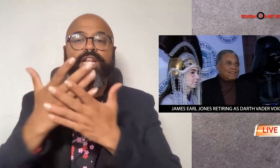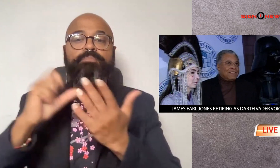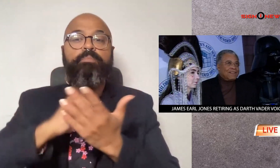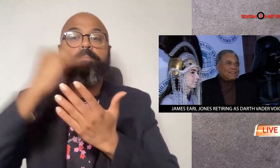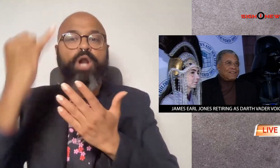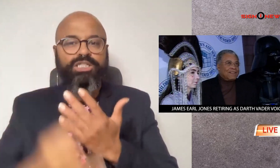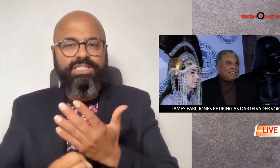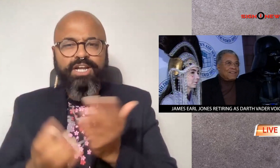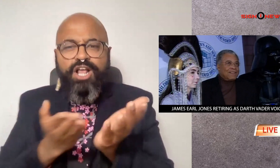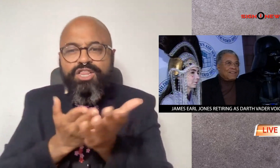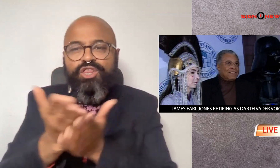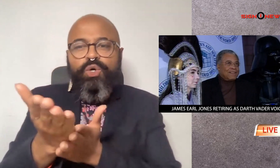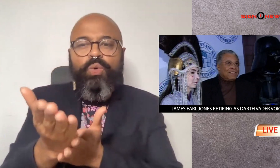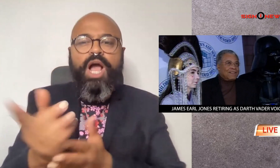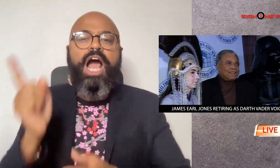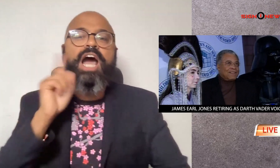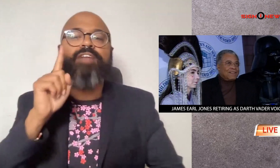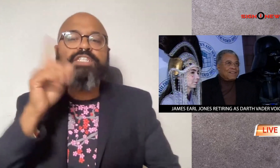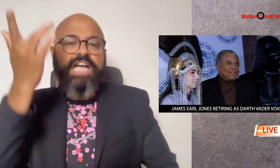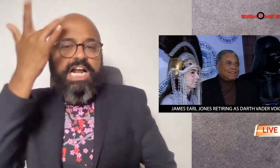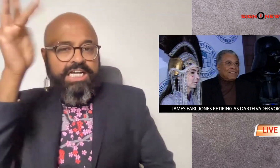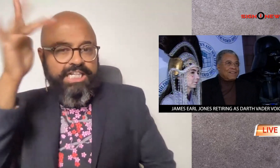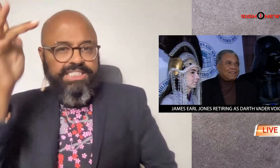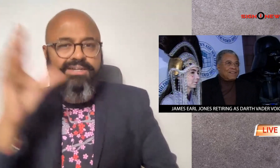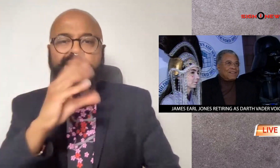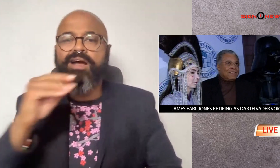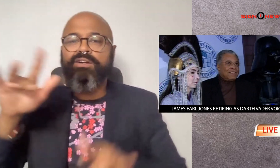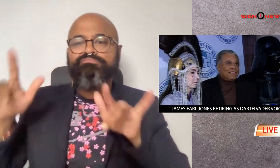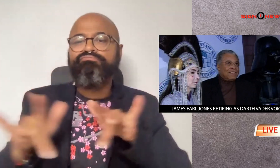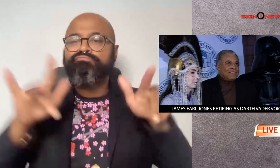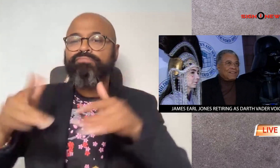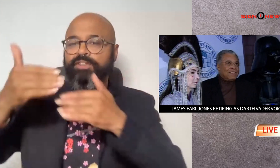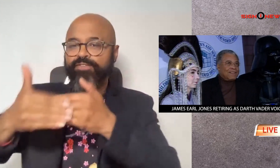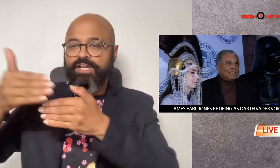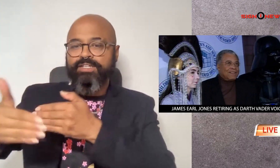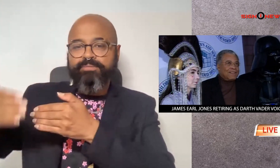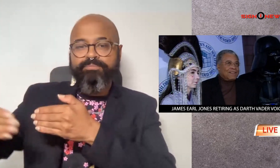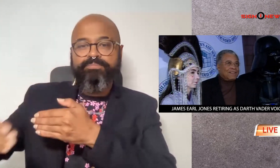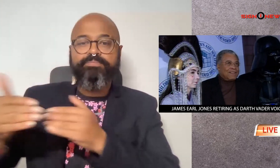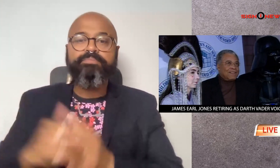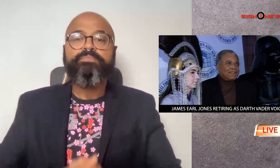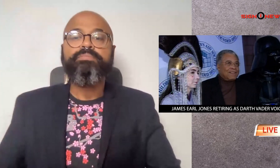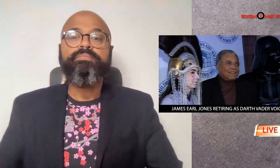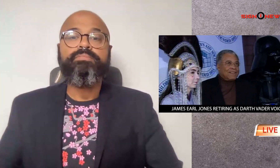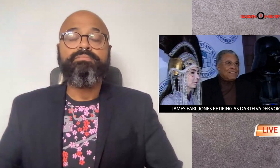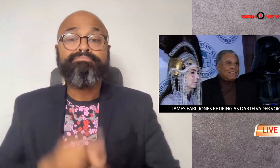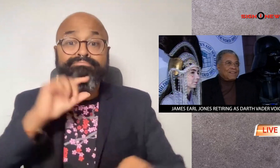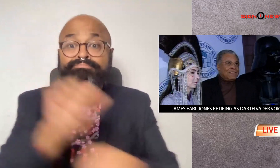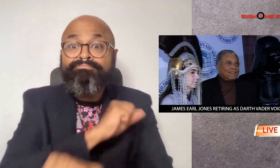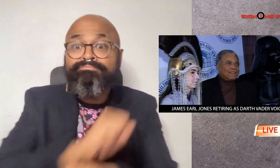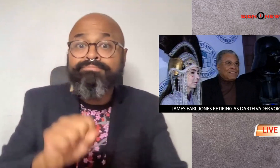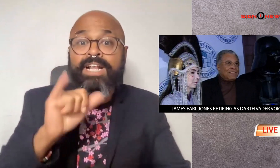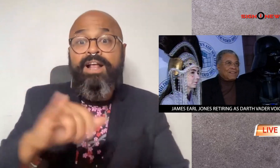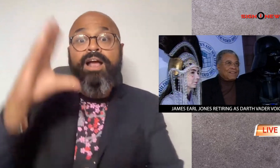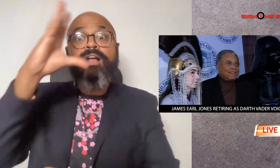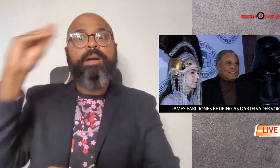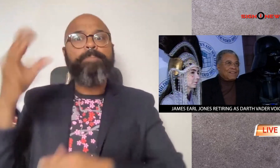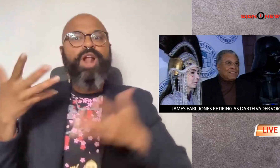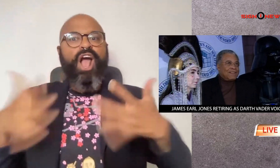through artificial intelligence and archive recordings in fact one company has already